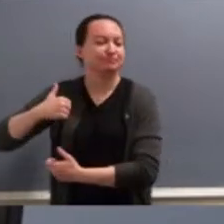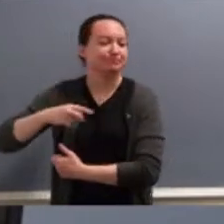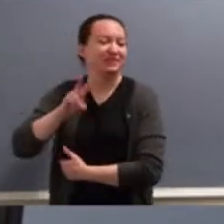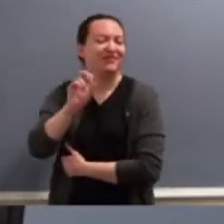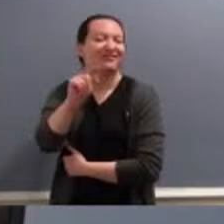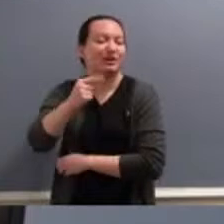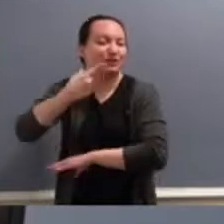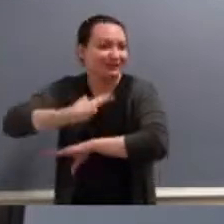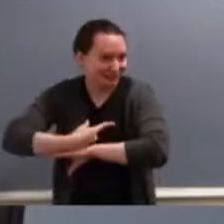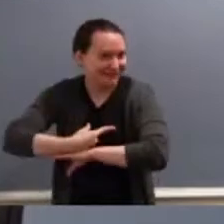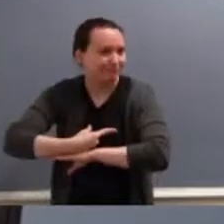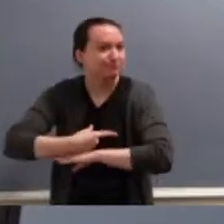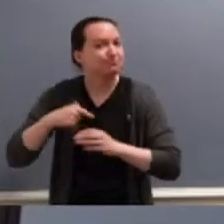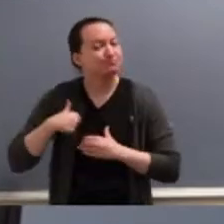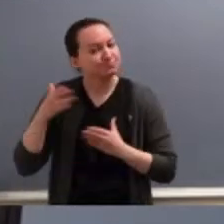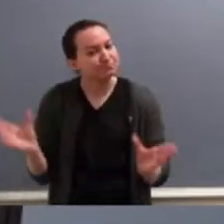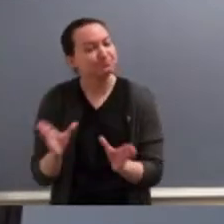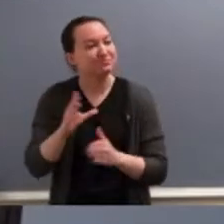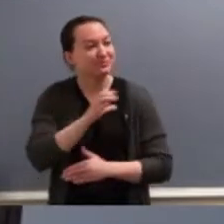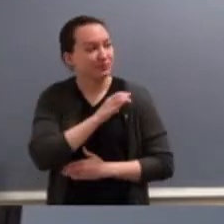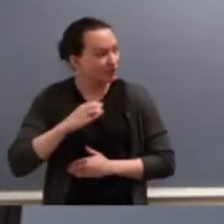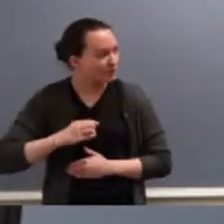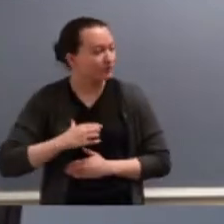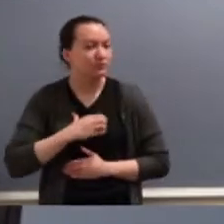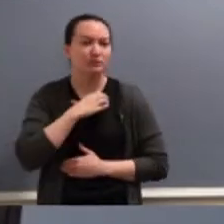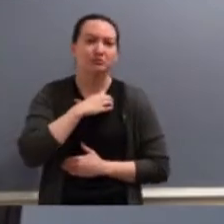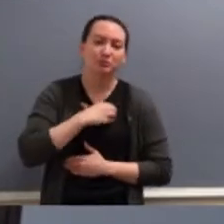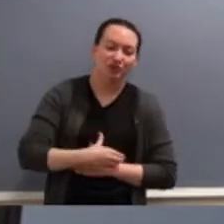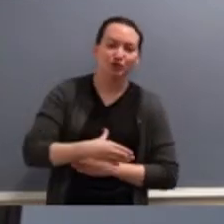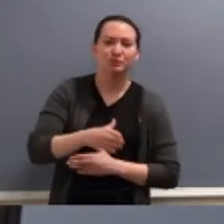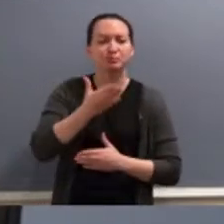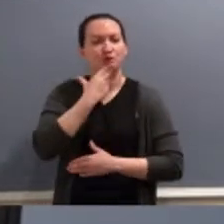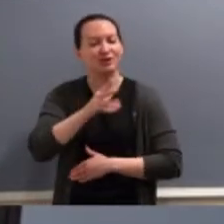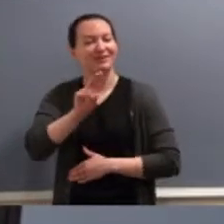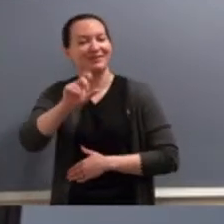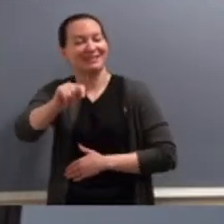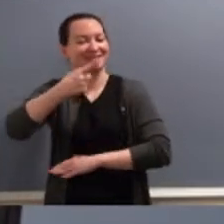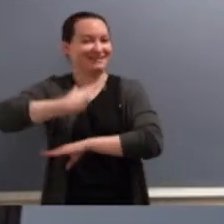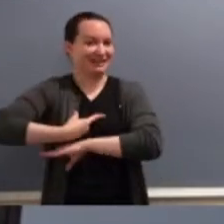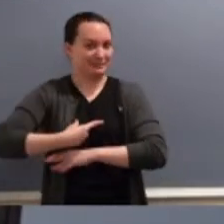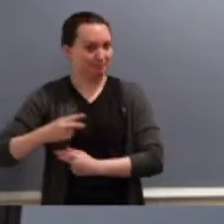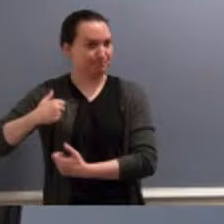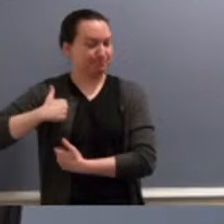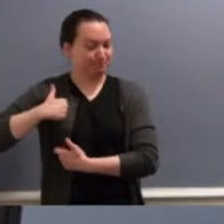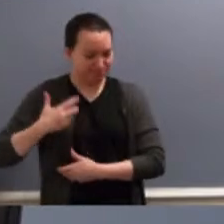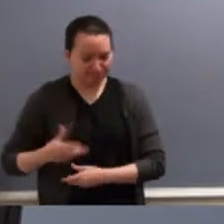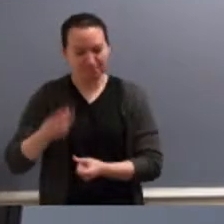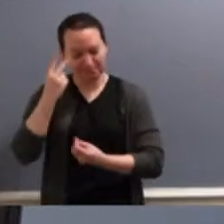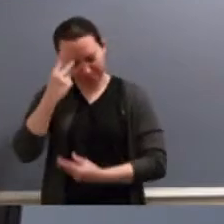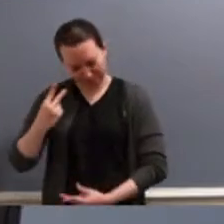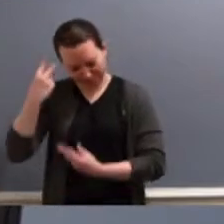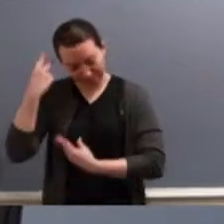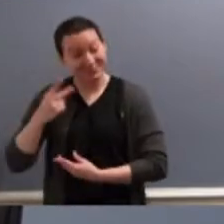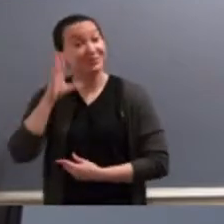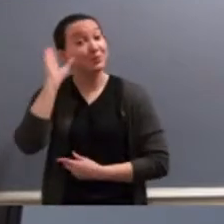I would like to I'm sure the Commissioners to to wish you a good veterans day but we'll be back and